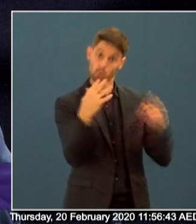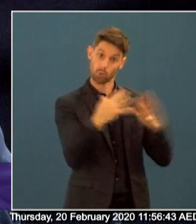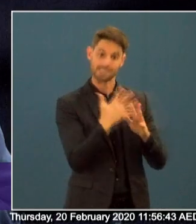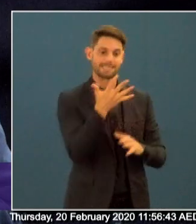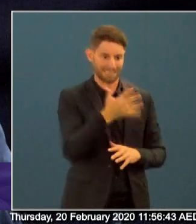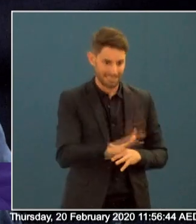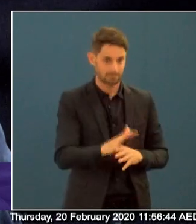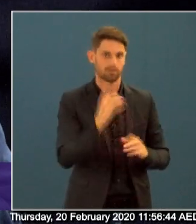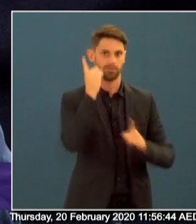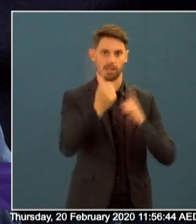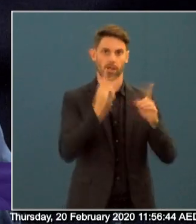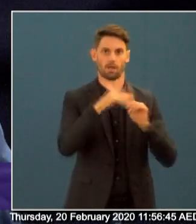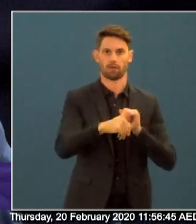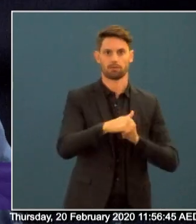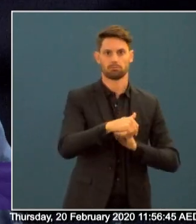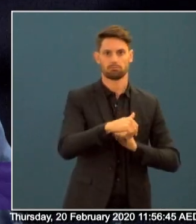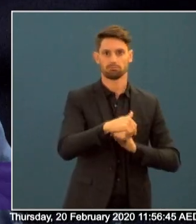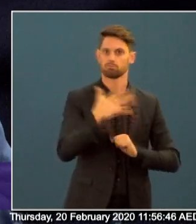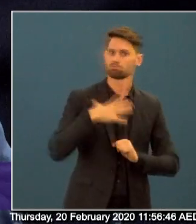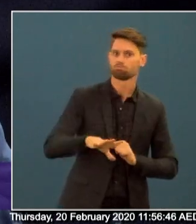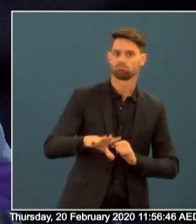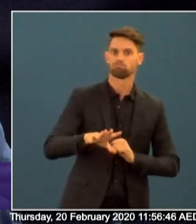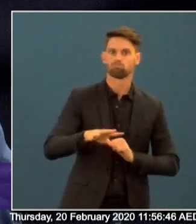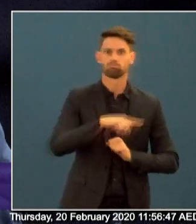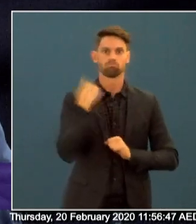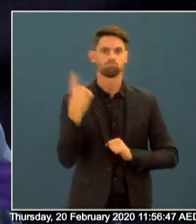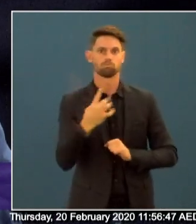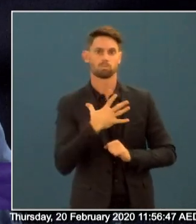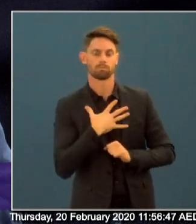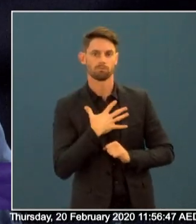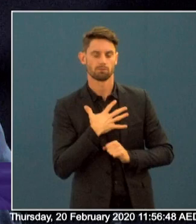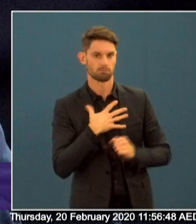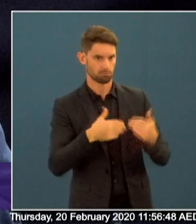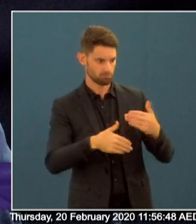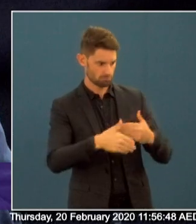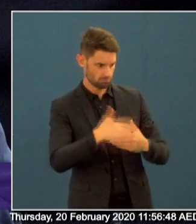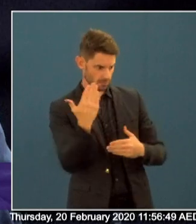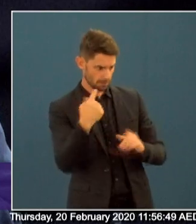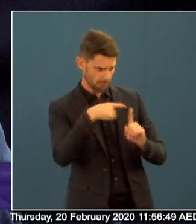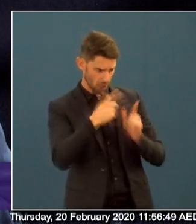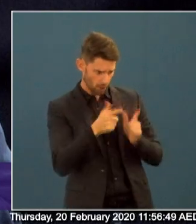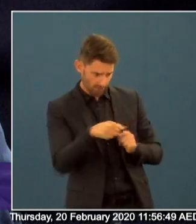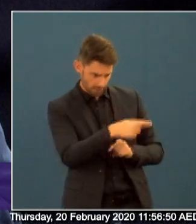And 50 per cent of them had markers of clinically significant depression within the last two weeks.